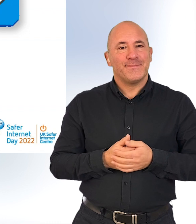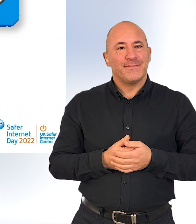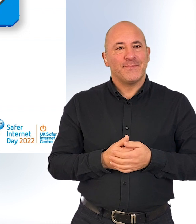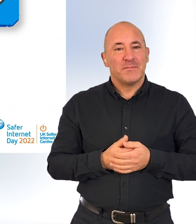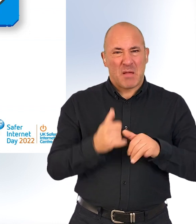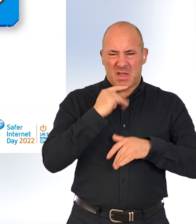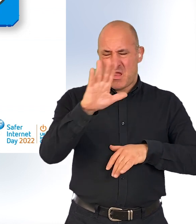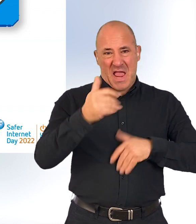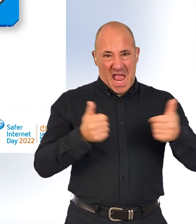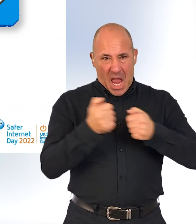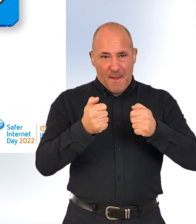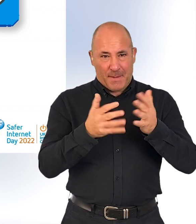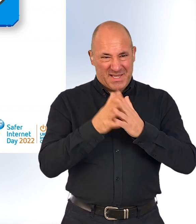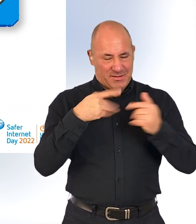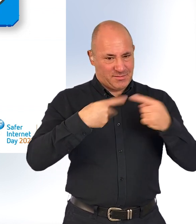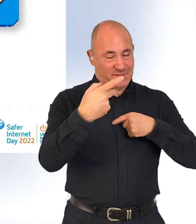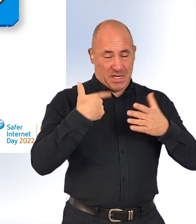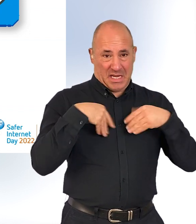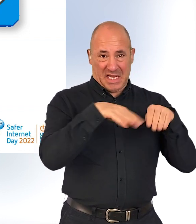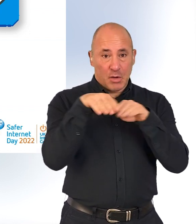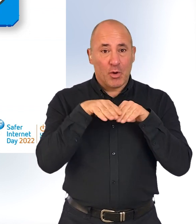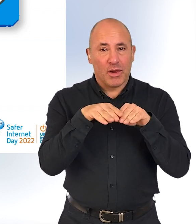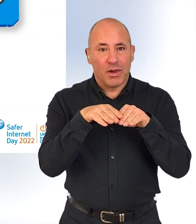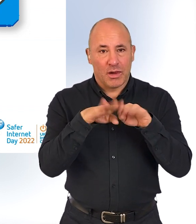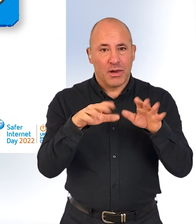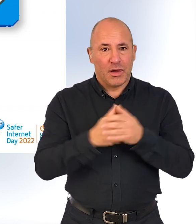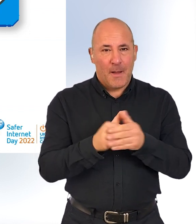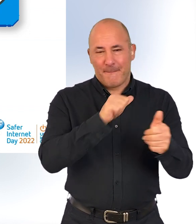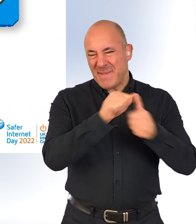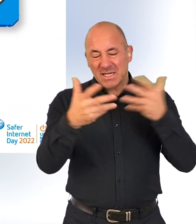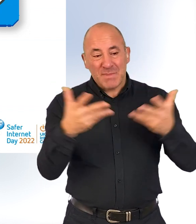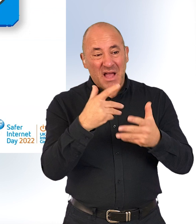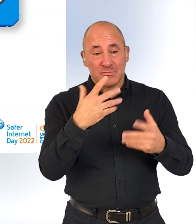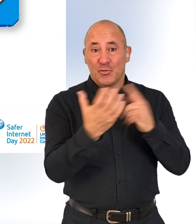You could argue that gaming provides an equal playing field. The best players win.